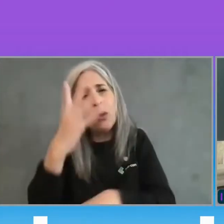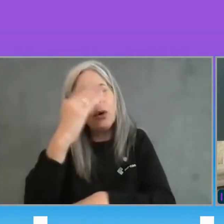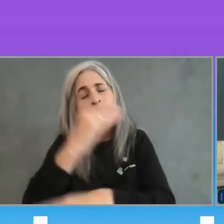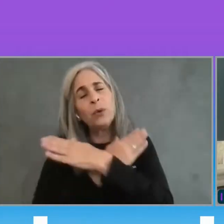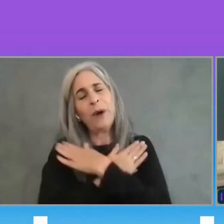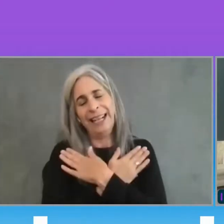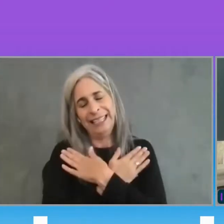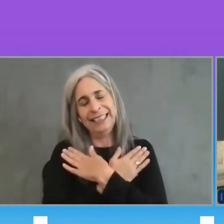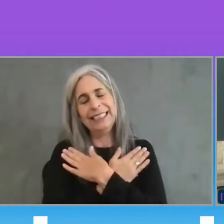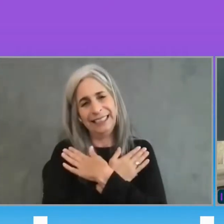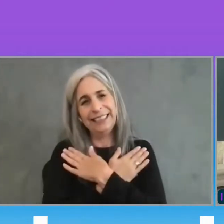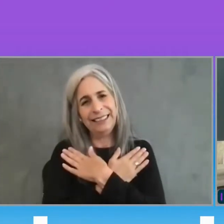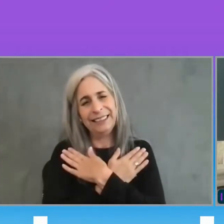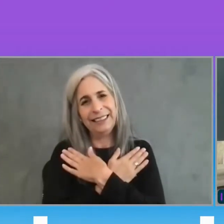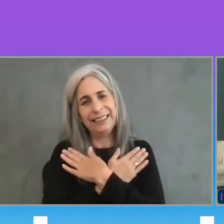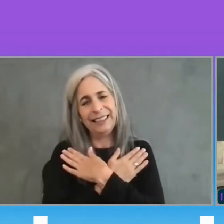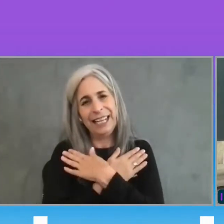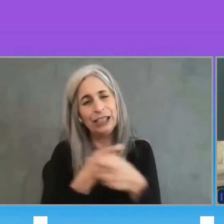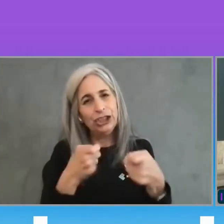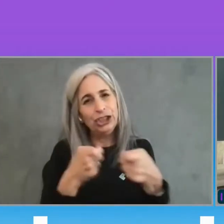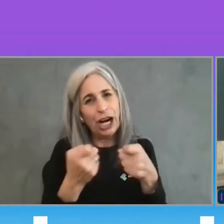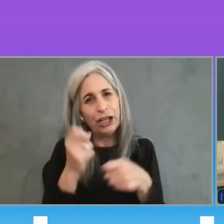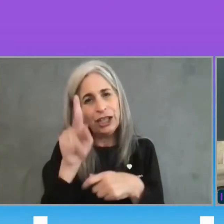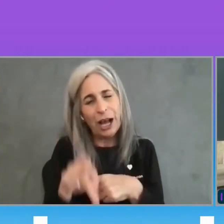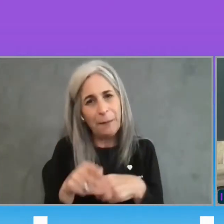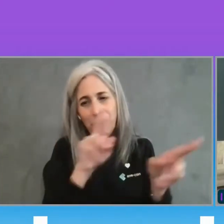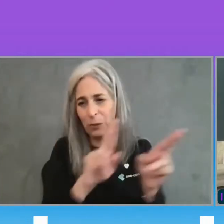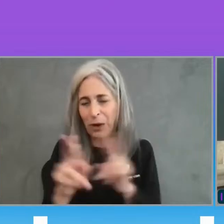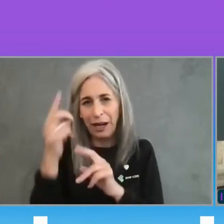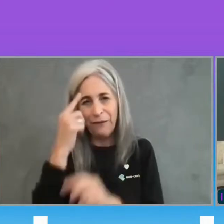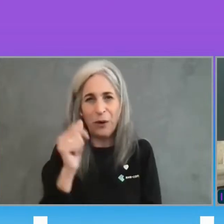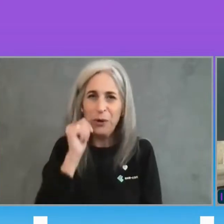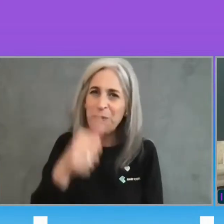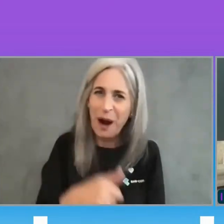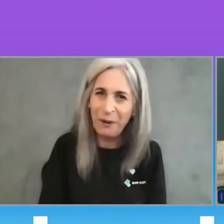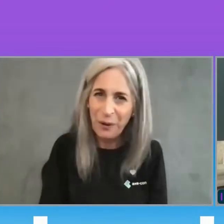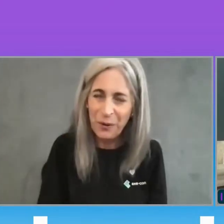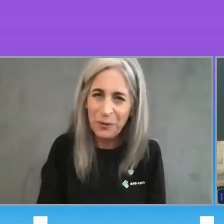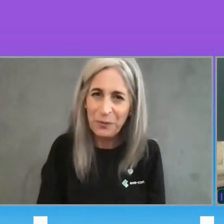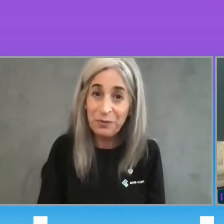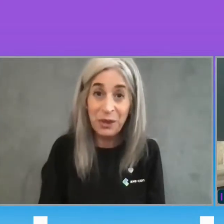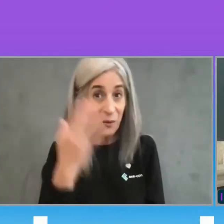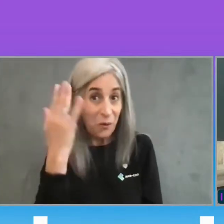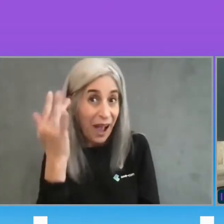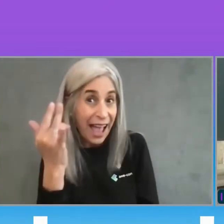some rest and recharge and be